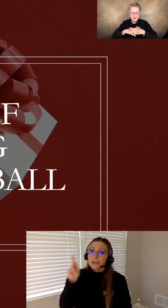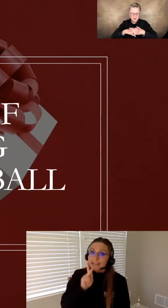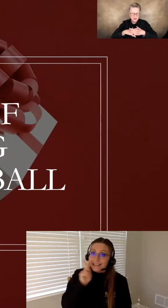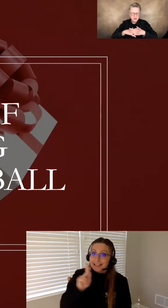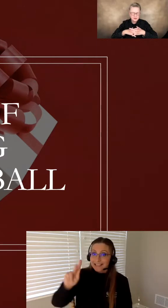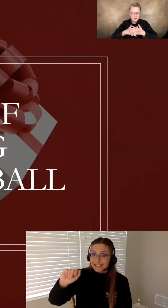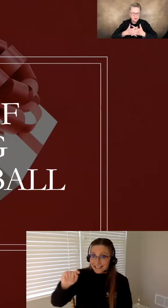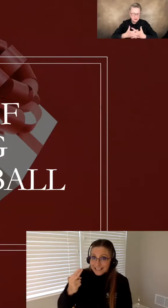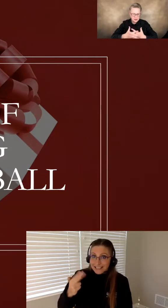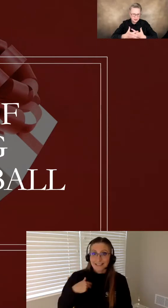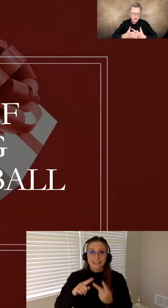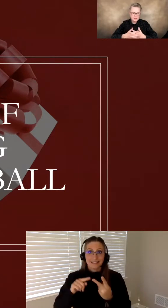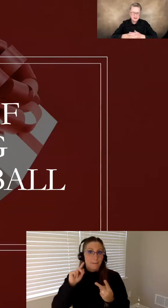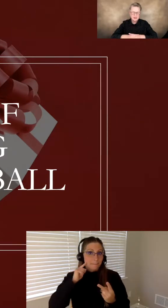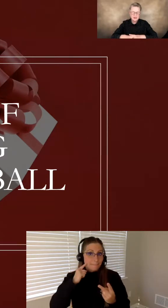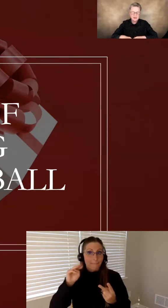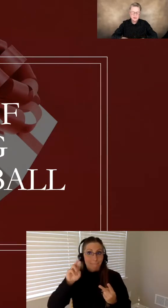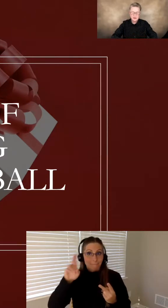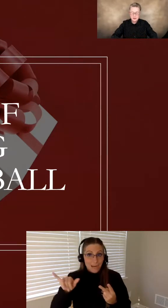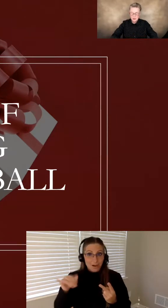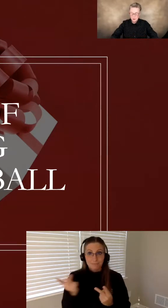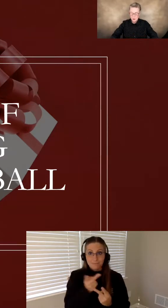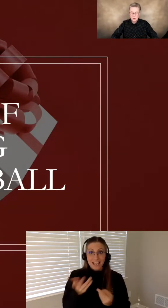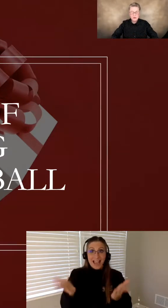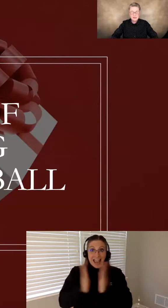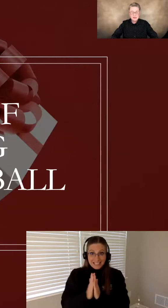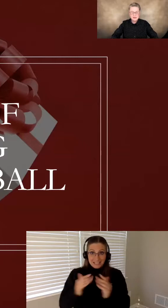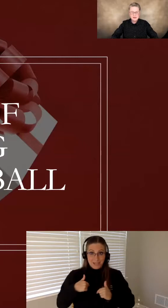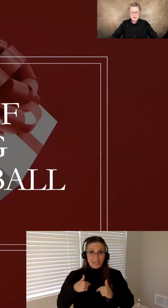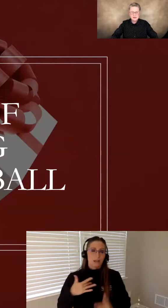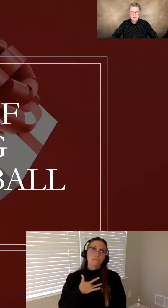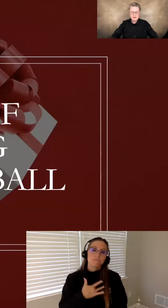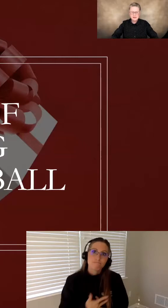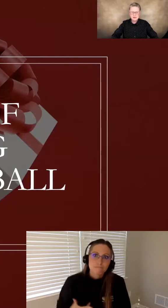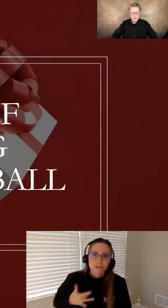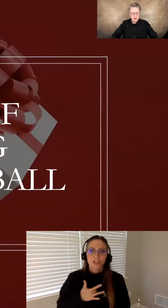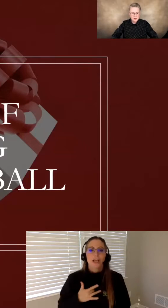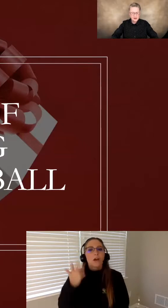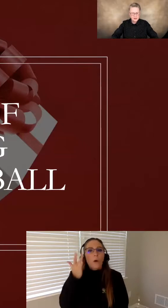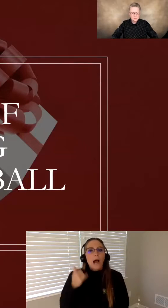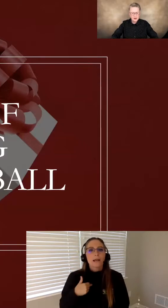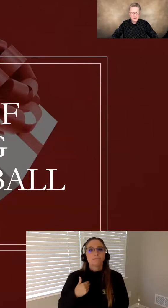do this and I appreciate you asking me and one of the reasons is since my mother passed away